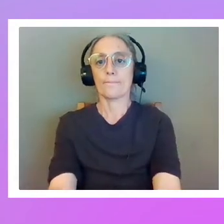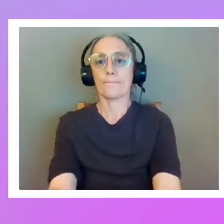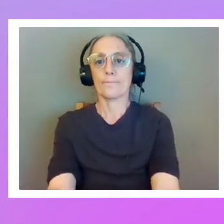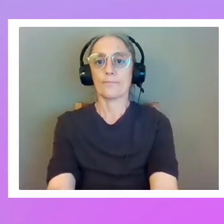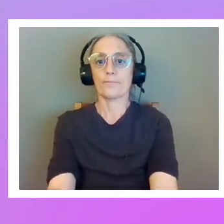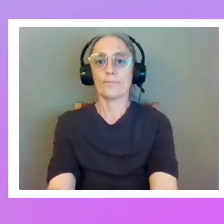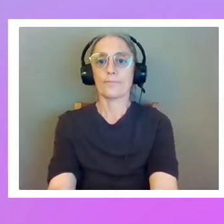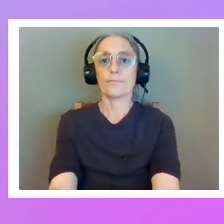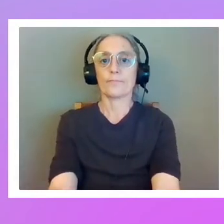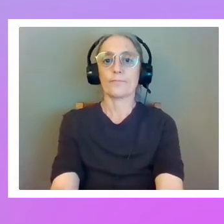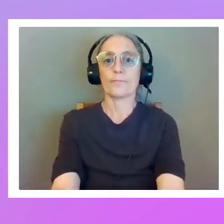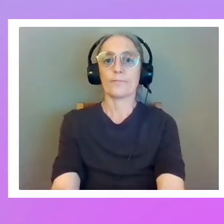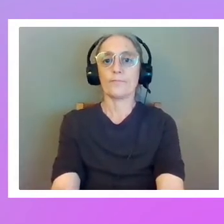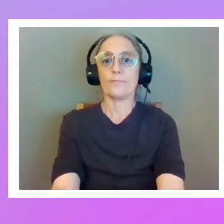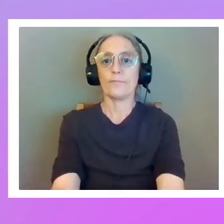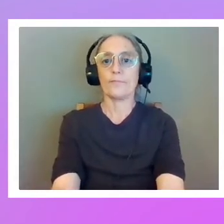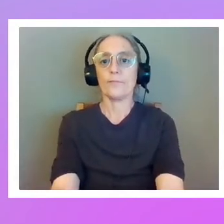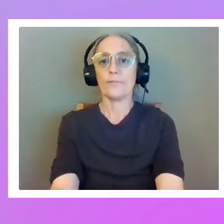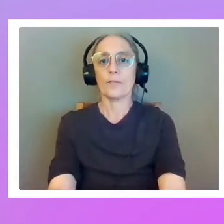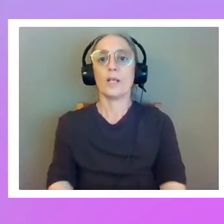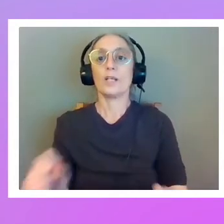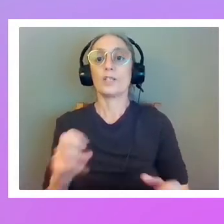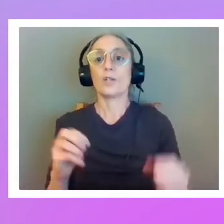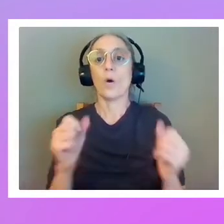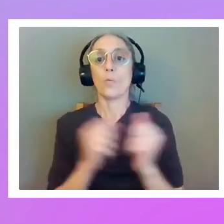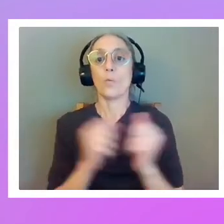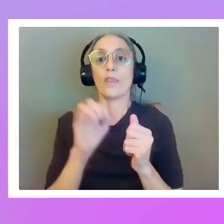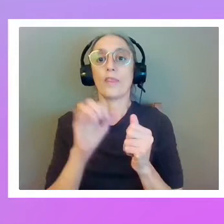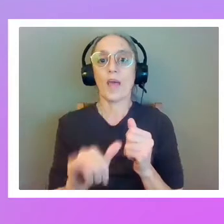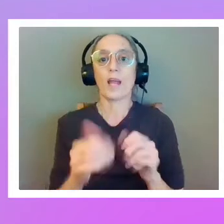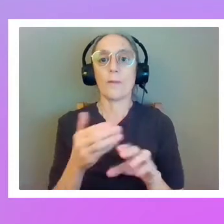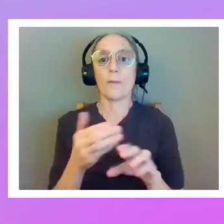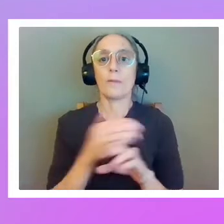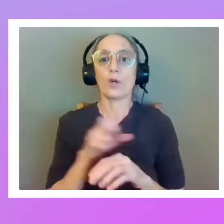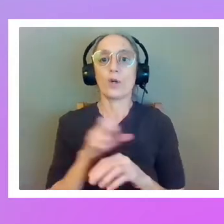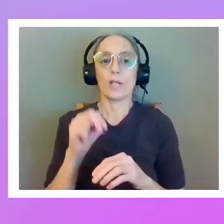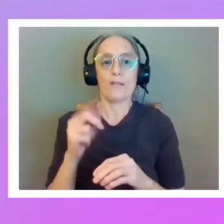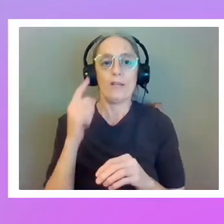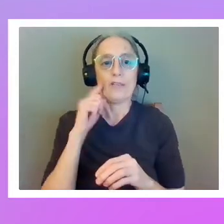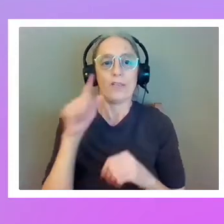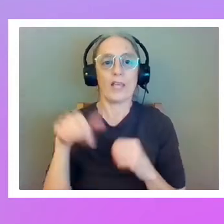So with that, before you even think about firing up a screen reader